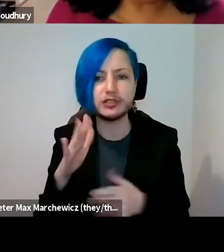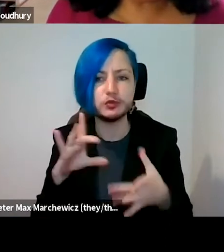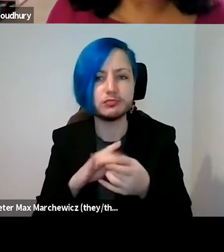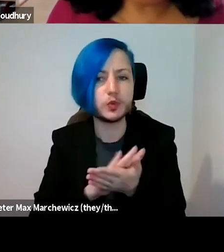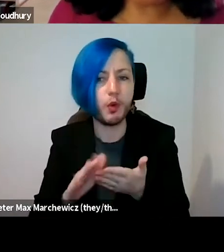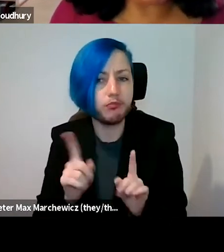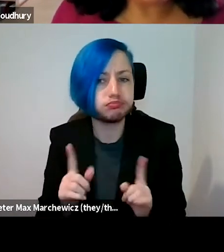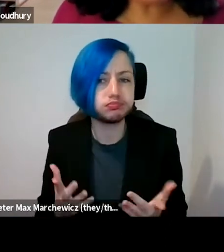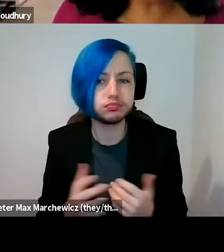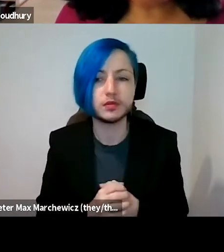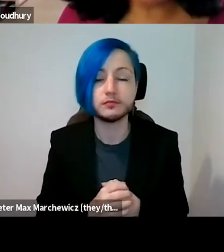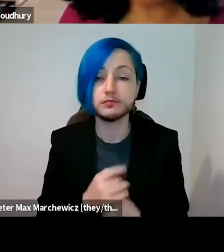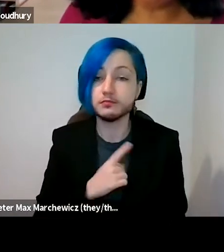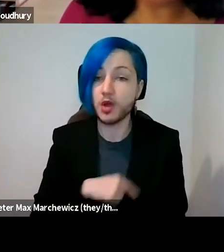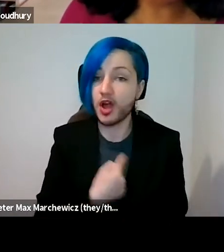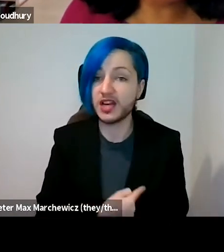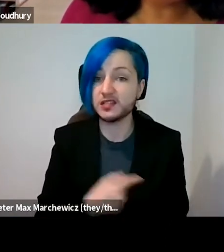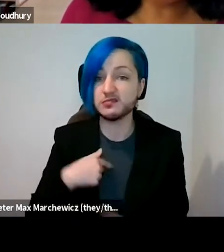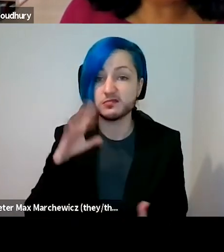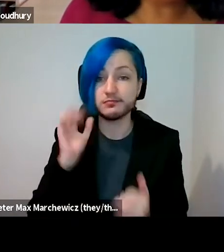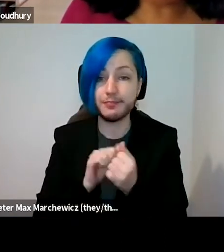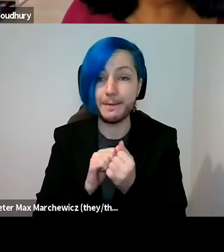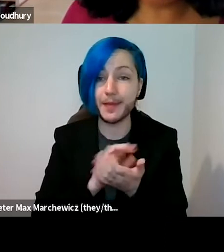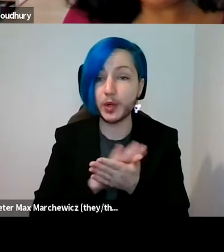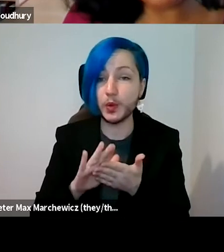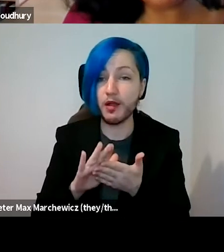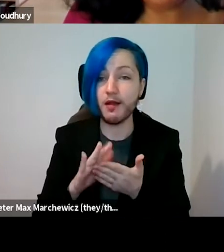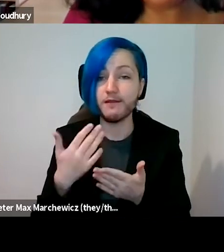To be frank, I remembered the hookah from a favorite book,